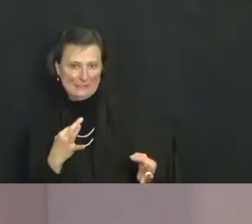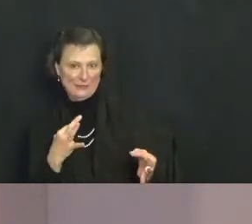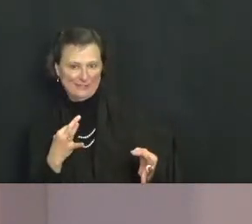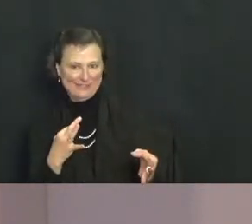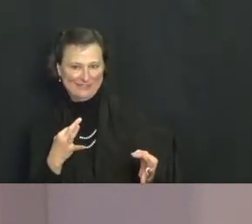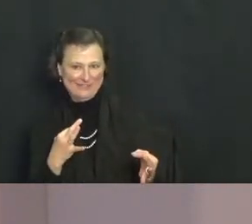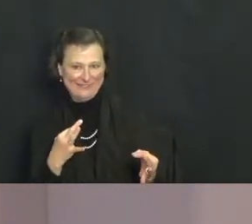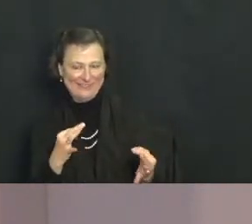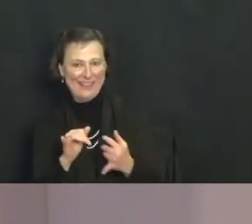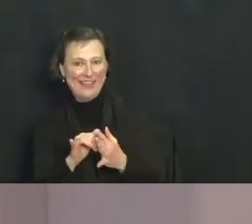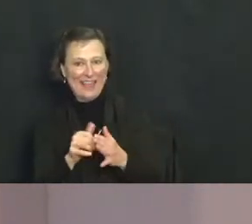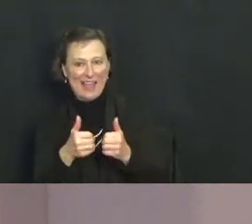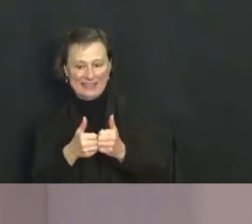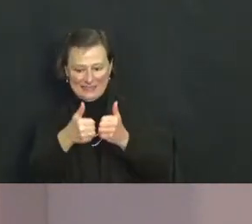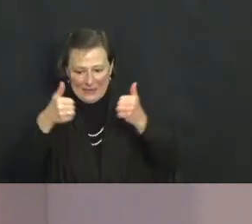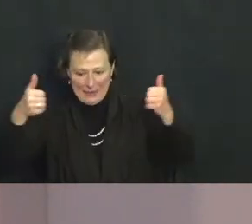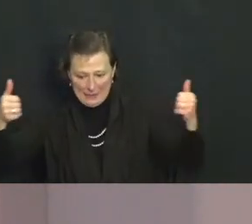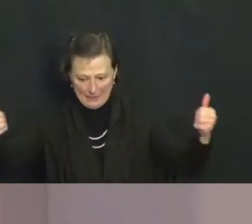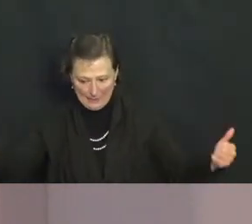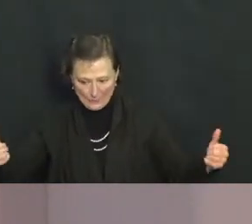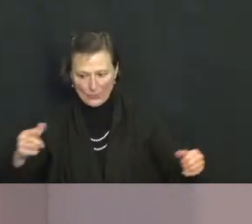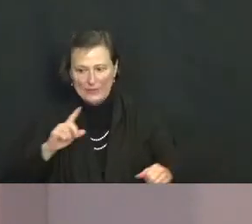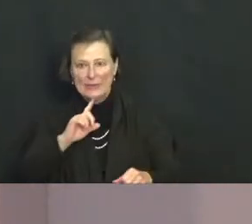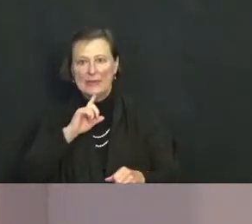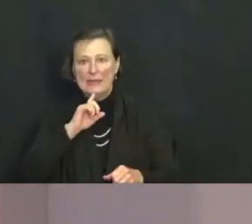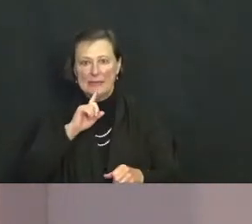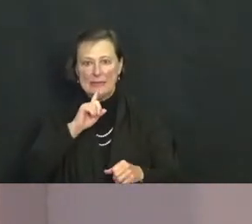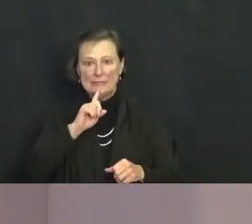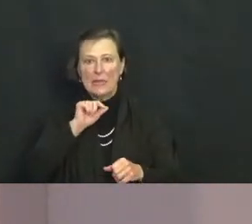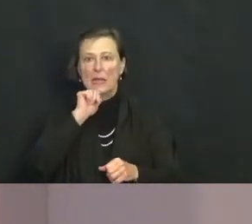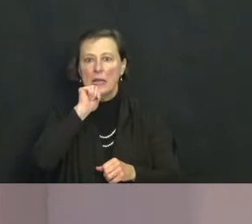that separate is inherently unequal.